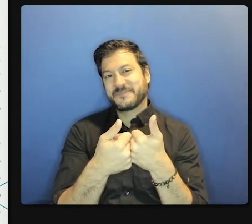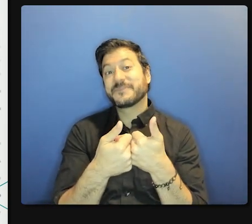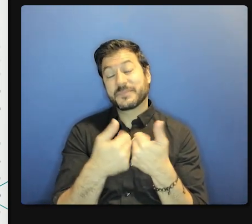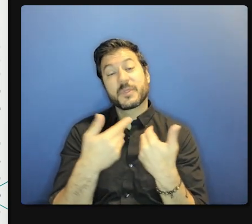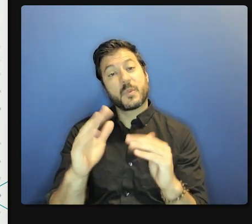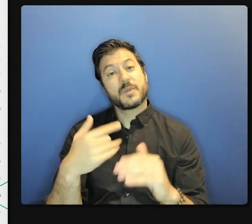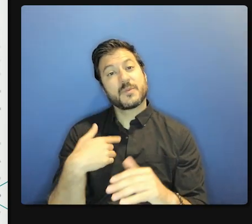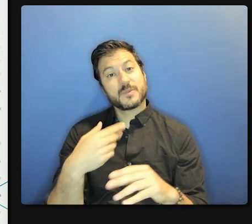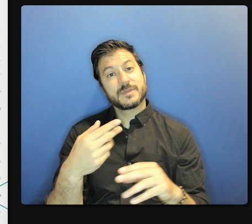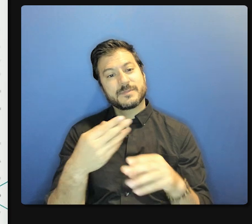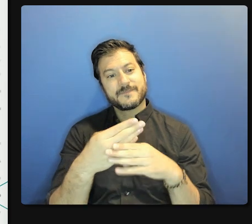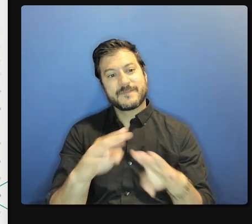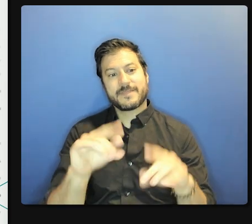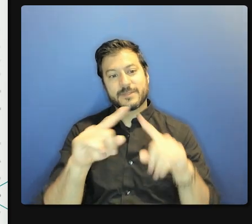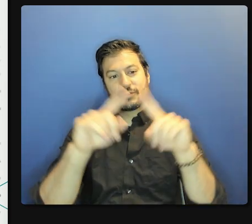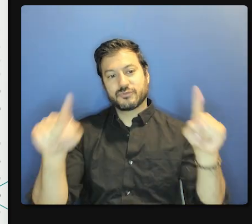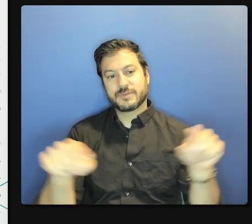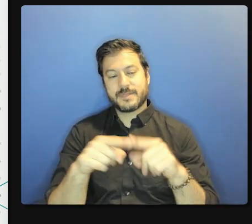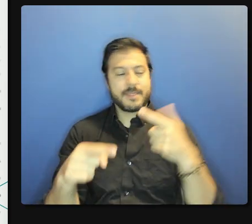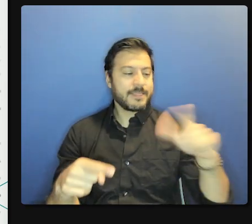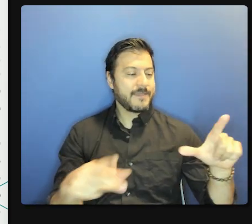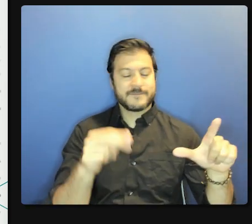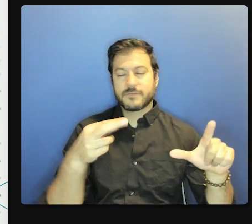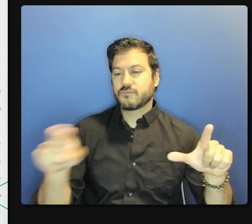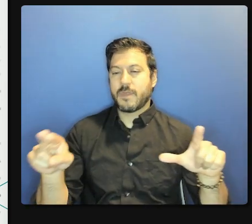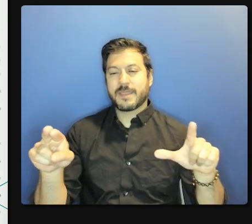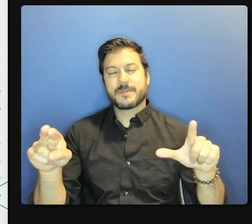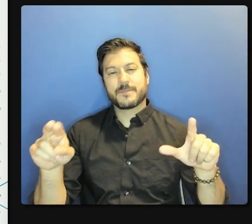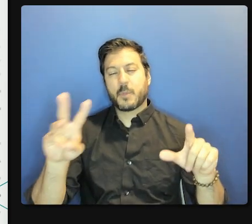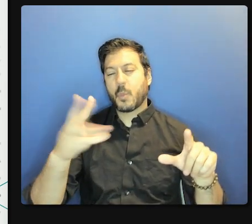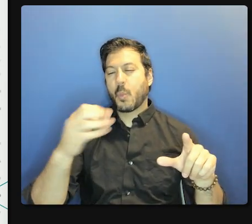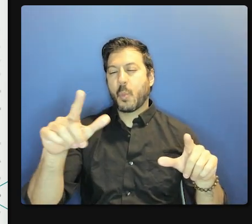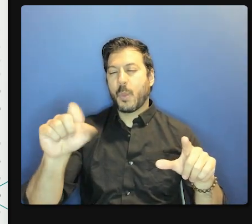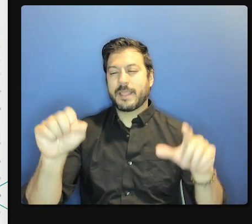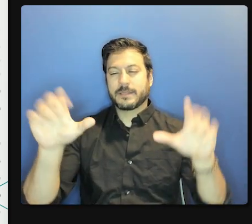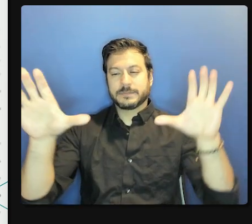Our schema is organized by dividing the screen into left and right wheels.